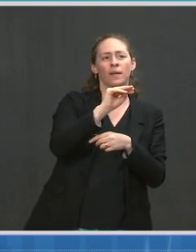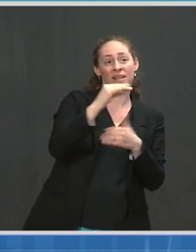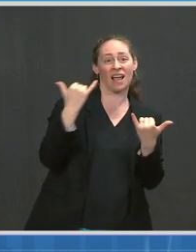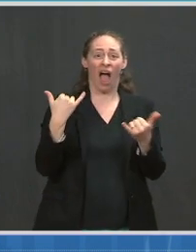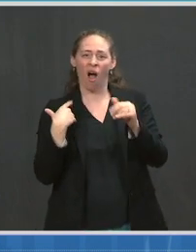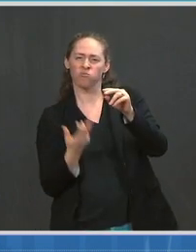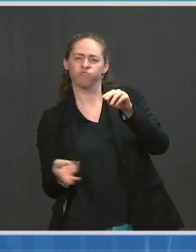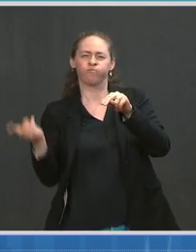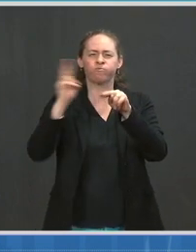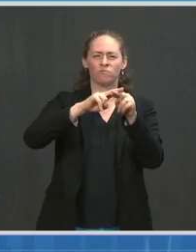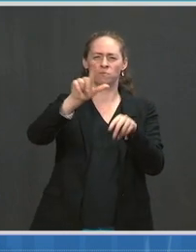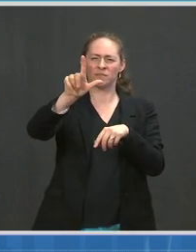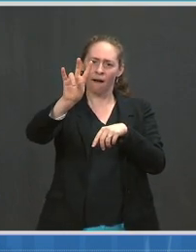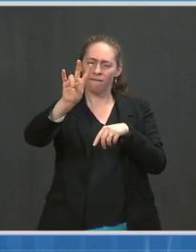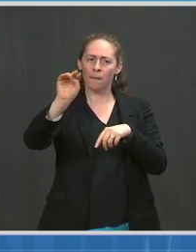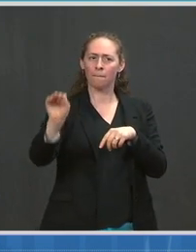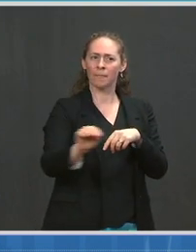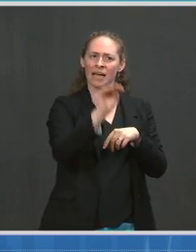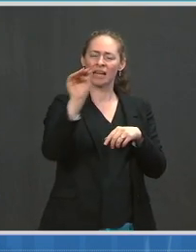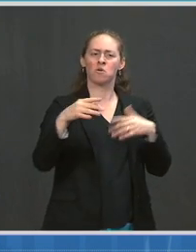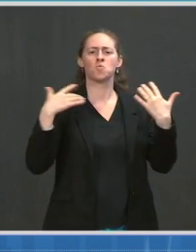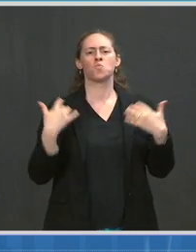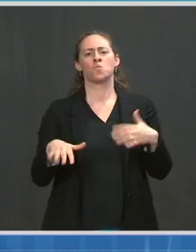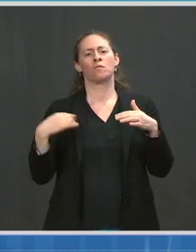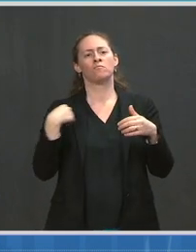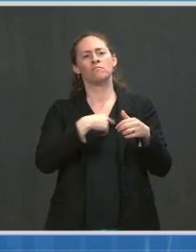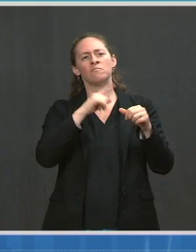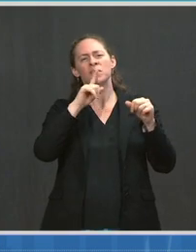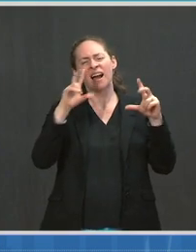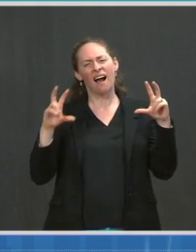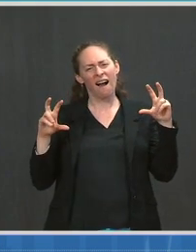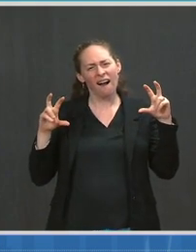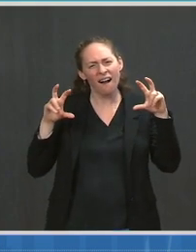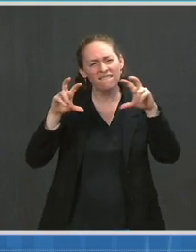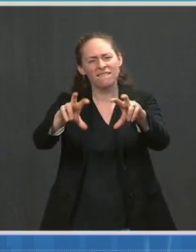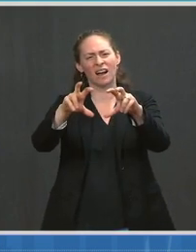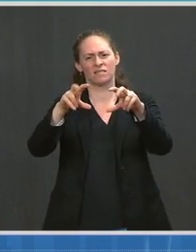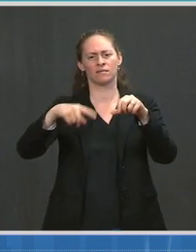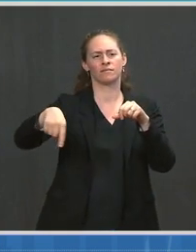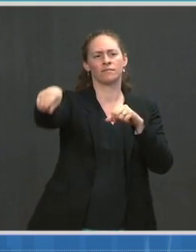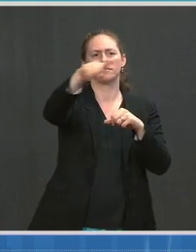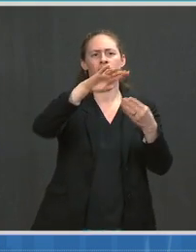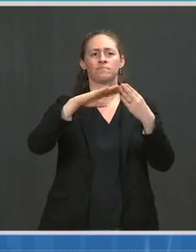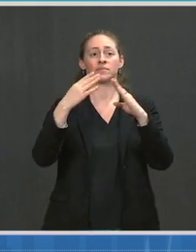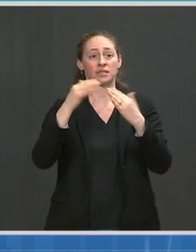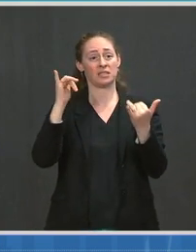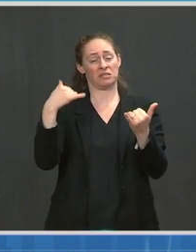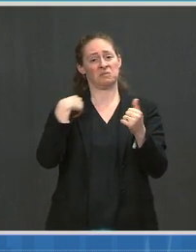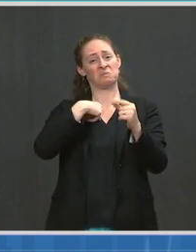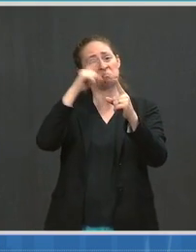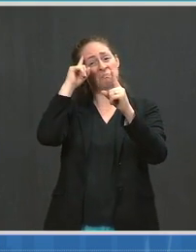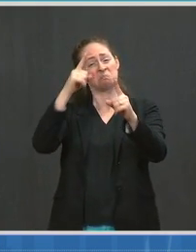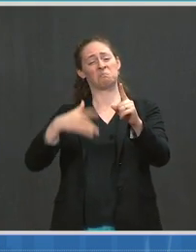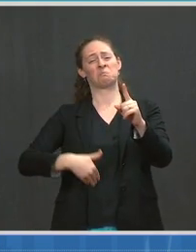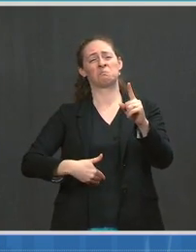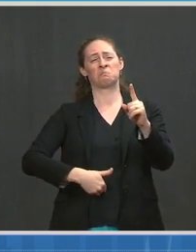This significant increase in supply means by the end of May we will have enough vaccine for every adult in the U.S.